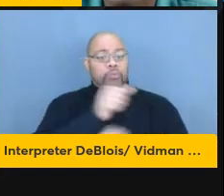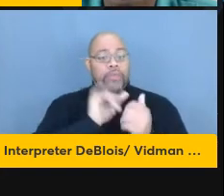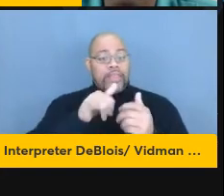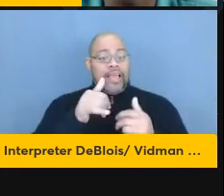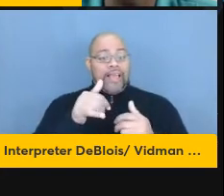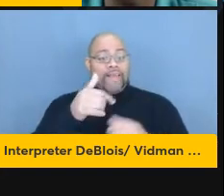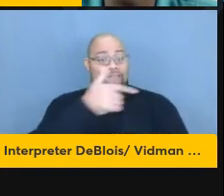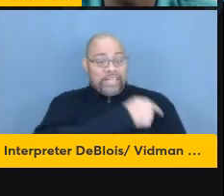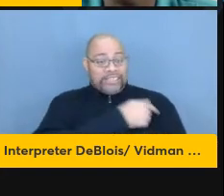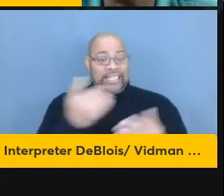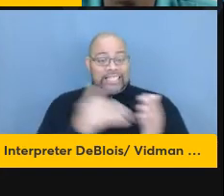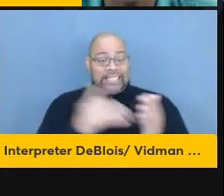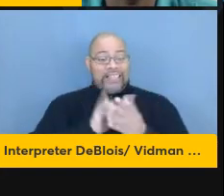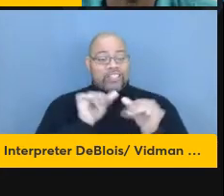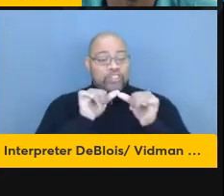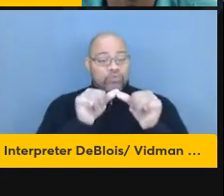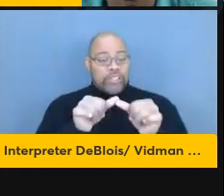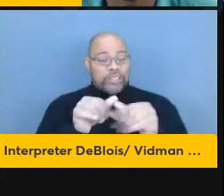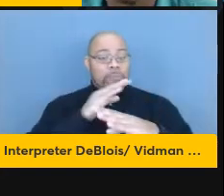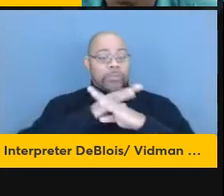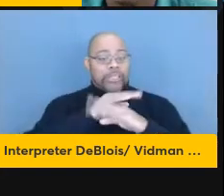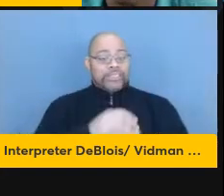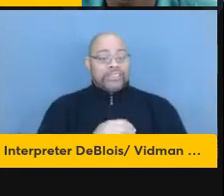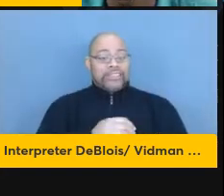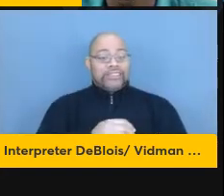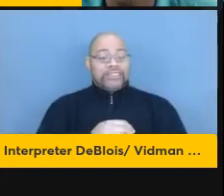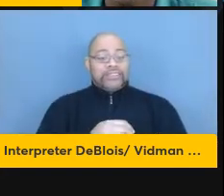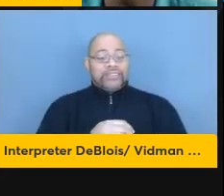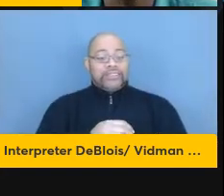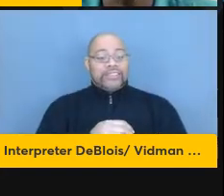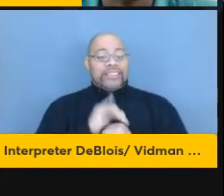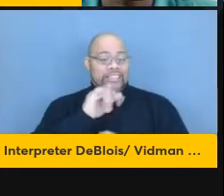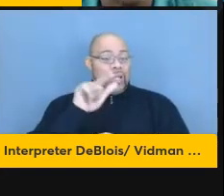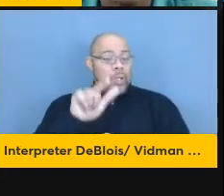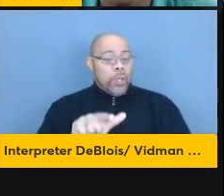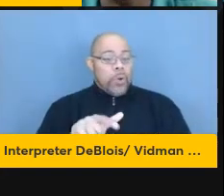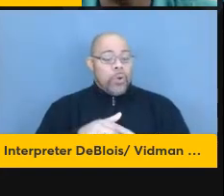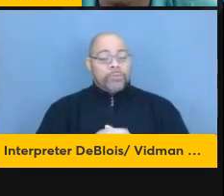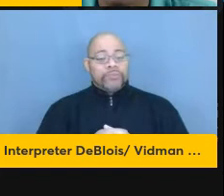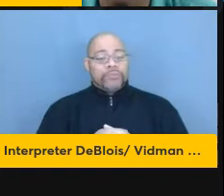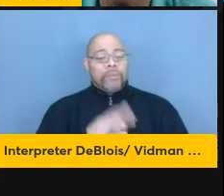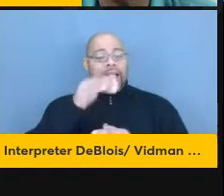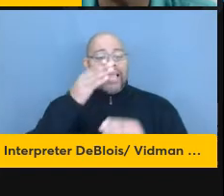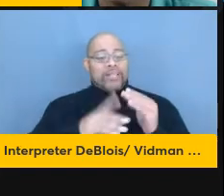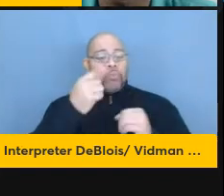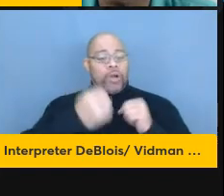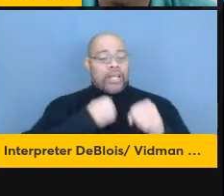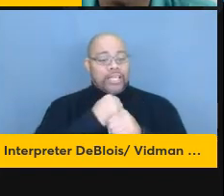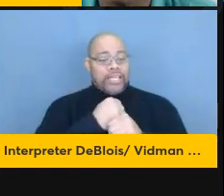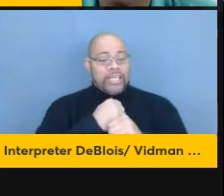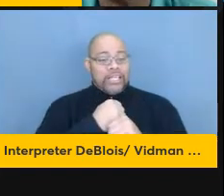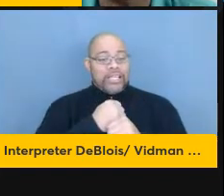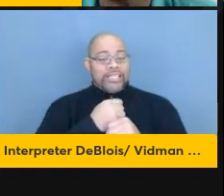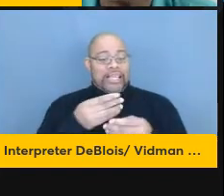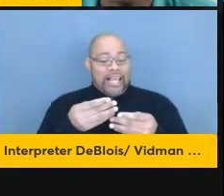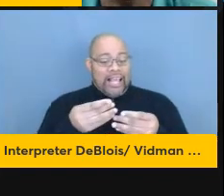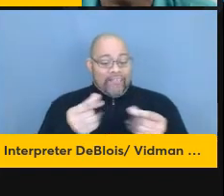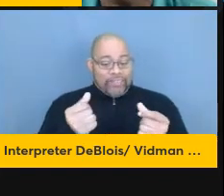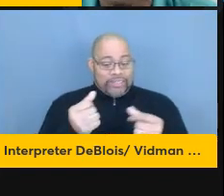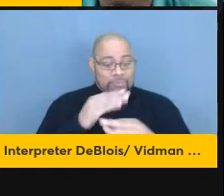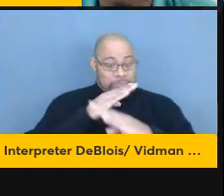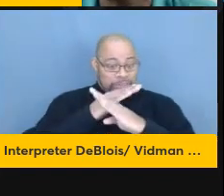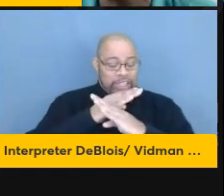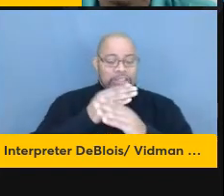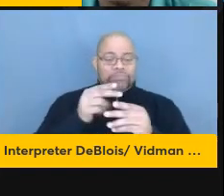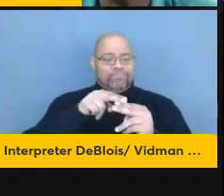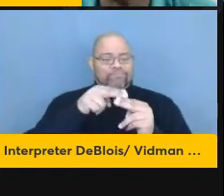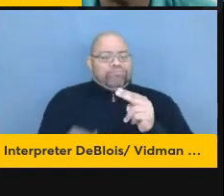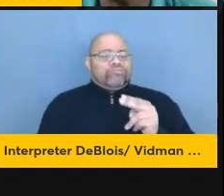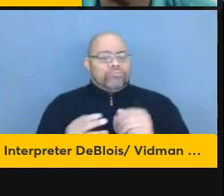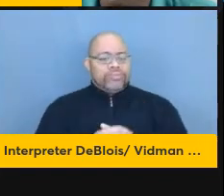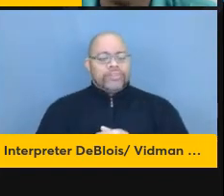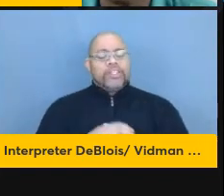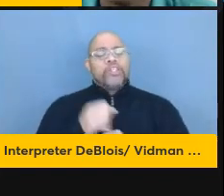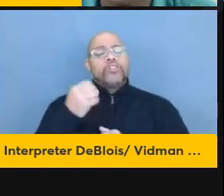again, the duration of protection is low. By the end of the year, the efficacy has dropped even further. And so while we're